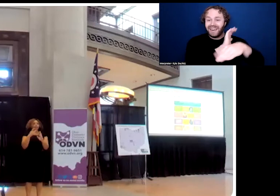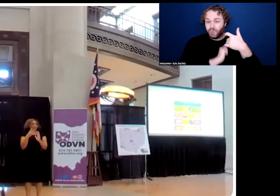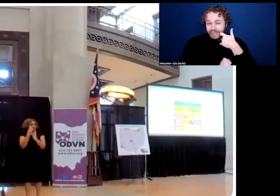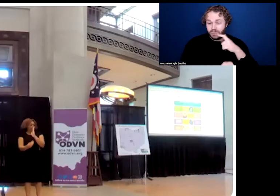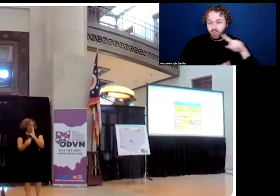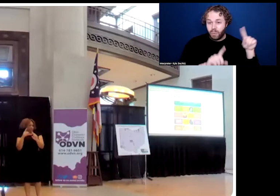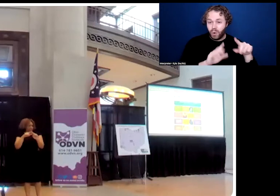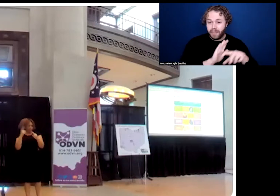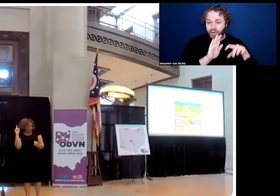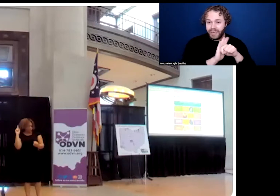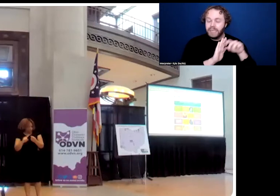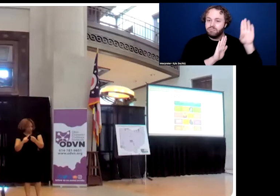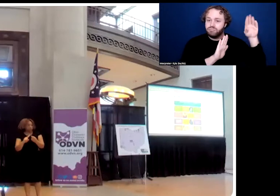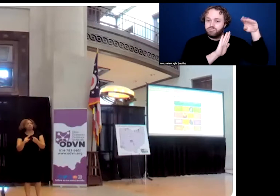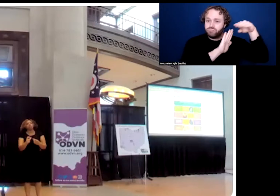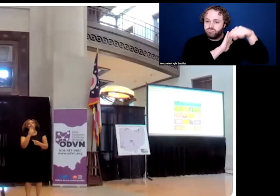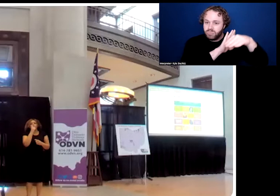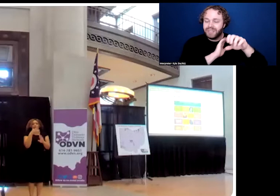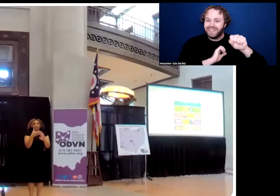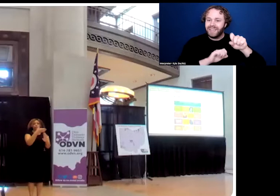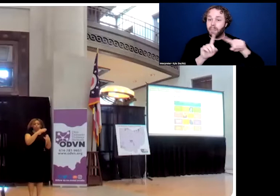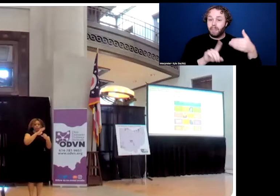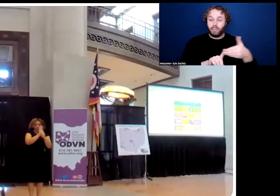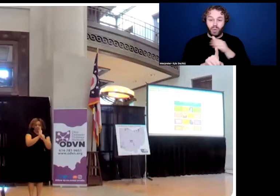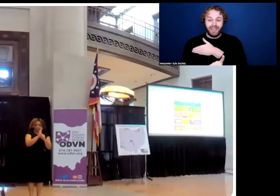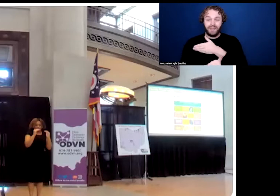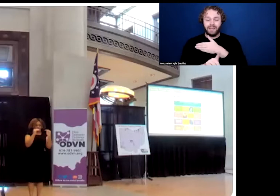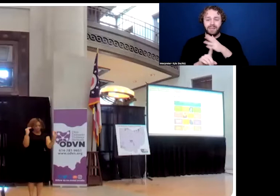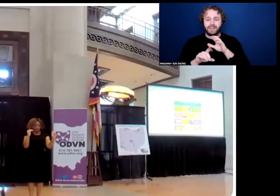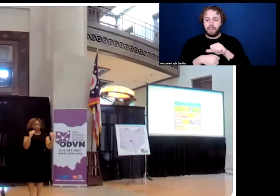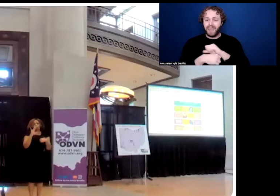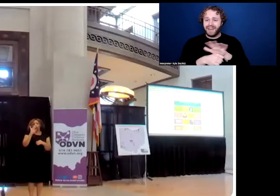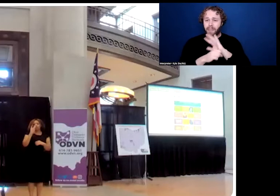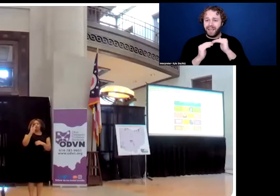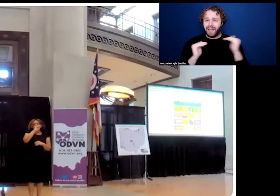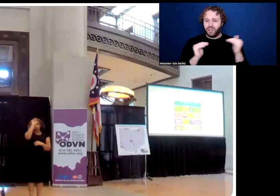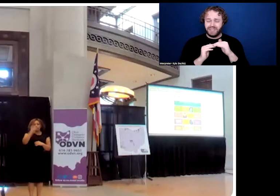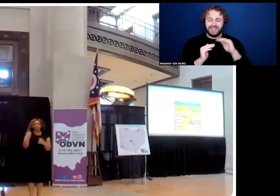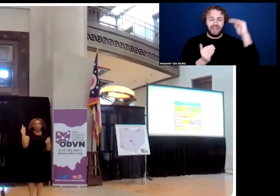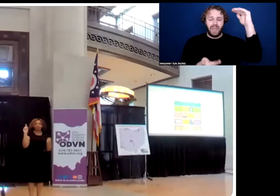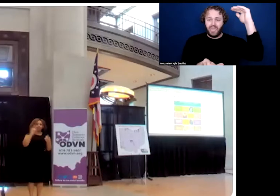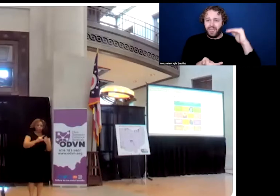However, we are not to pre-pandemic levels with only a 17% decrease from last year's record high report.